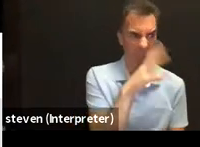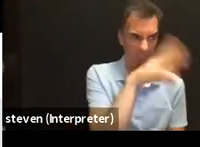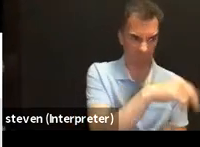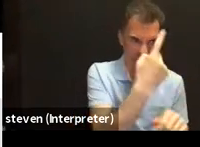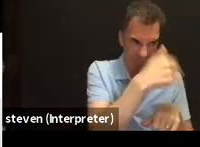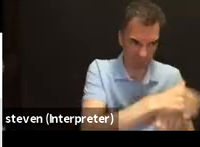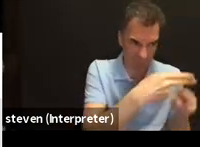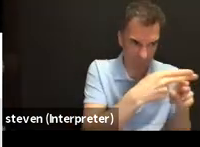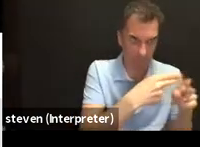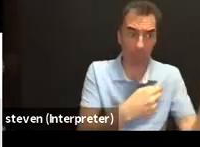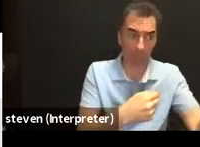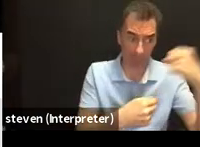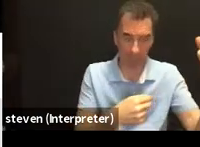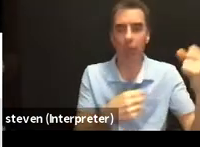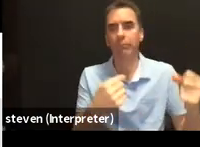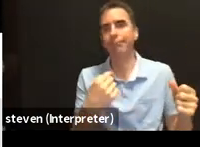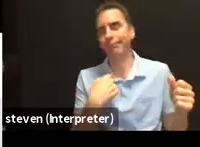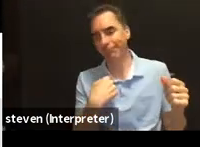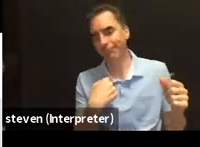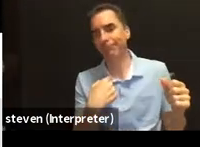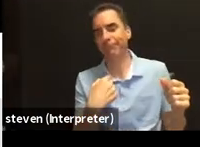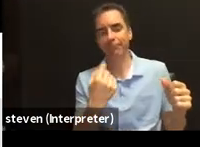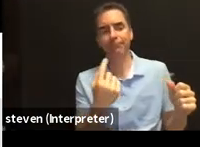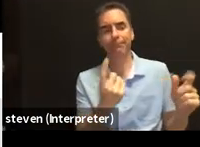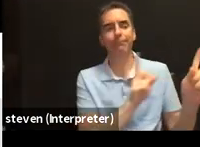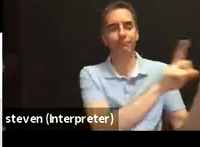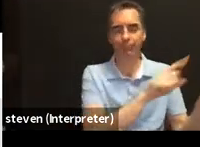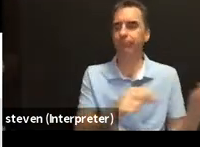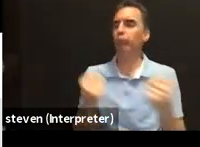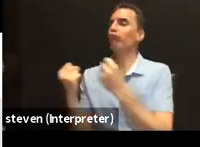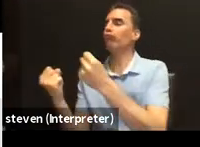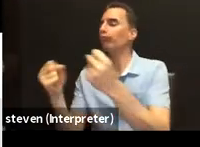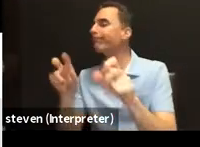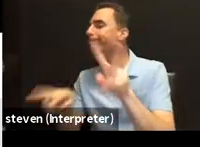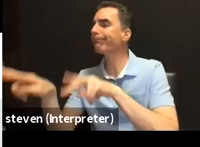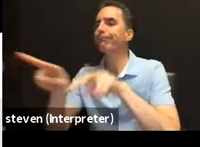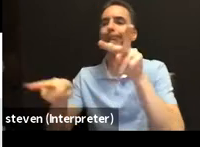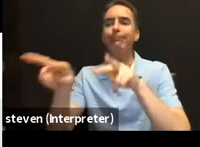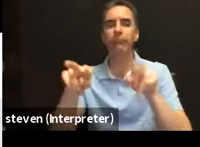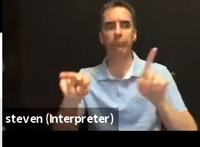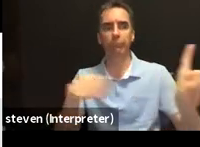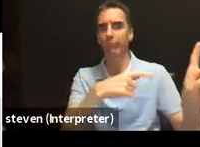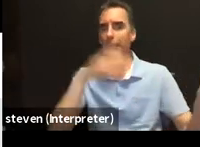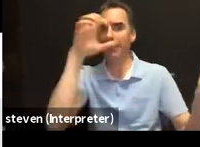maria.rodriguez: And so that neither were out doing the point in time, common we're actually doing a visual kind of people. If I stay with my friend. I'm not going to be counted